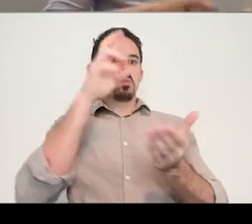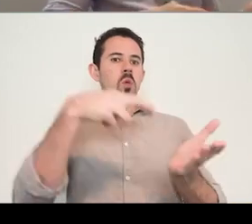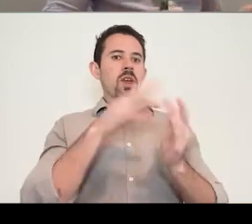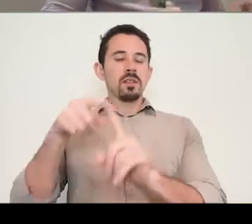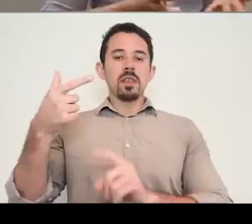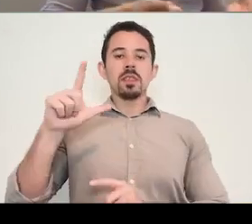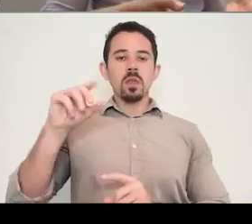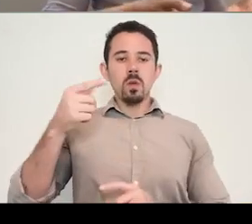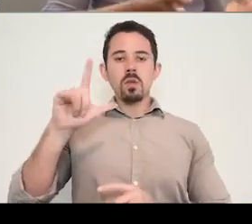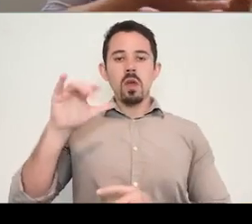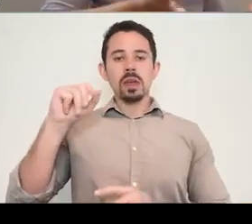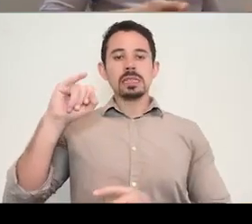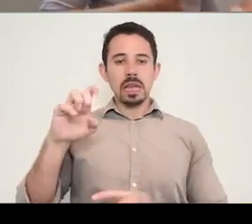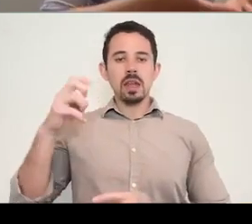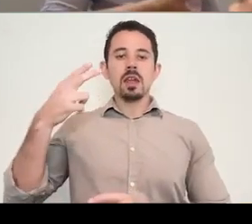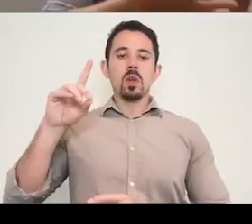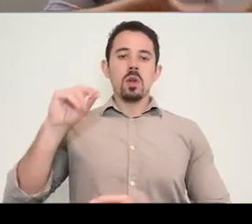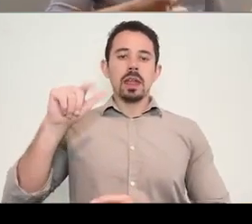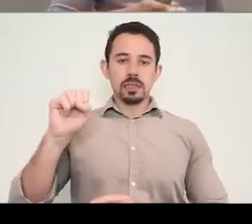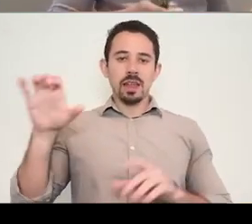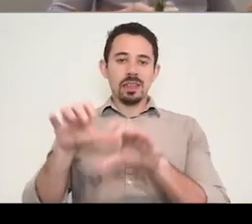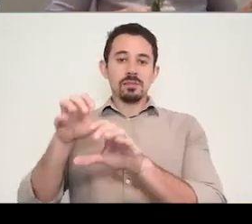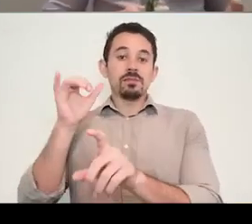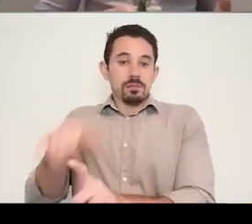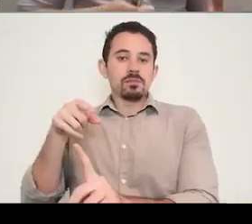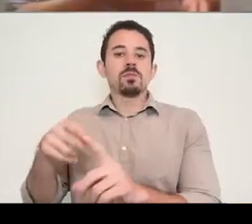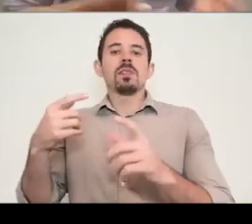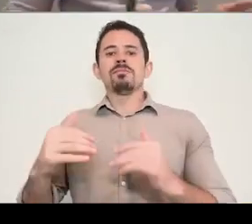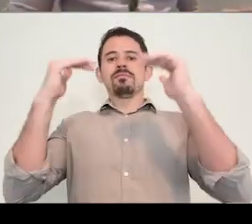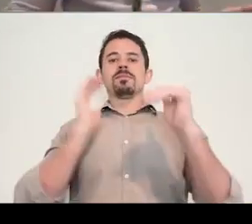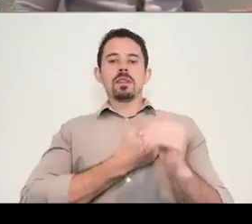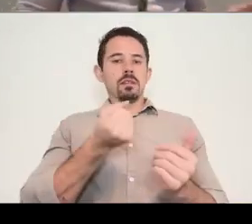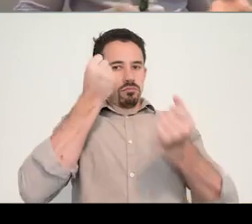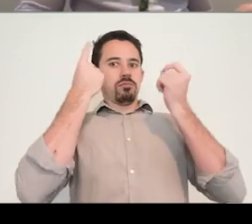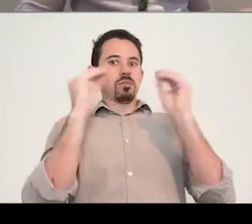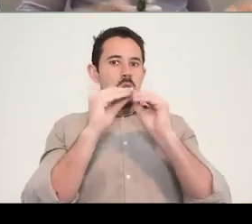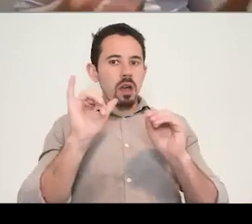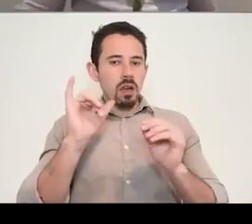role for glycoside hydrolase activity, which has advanced our understanding of Pel and the